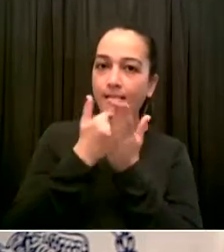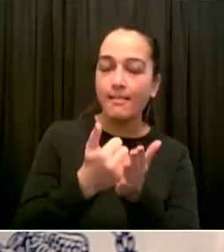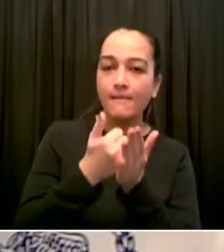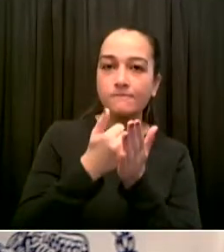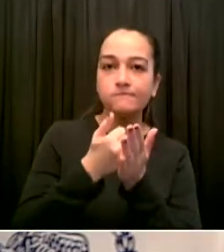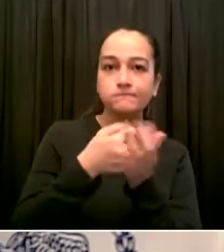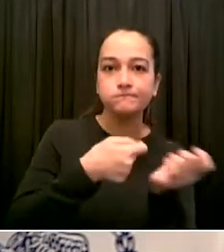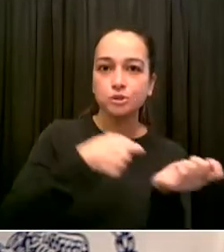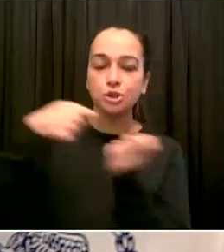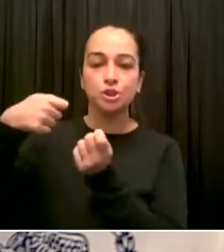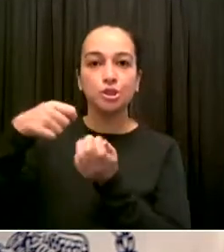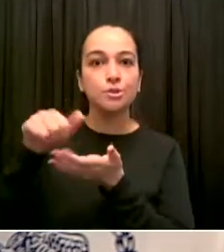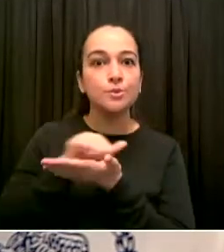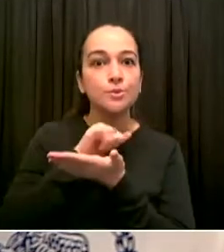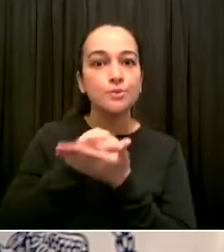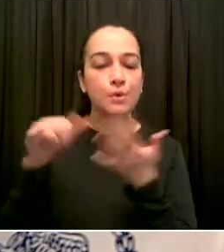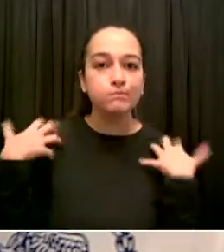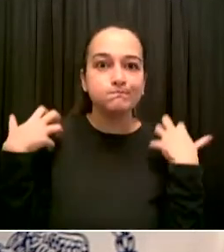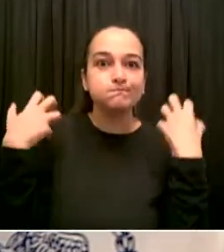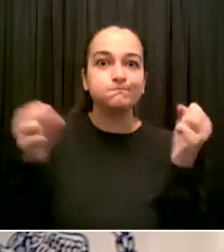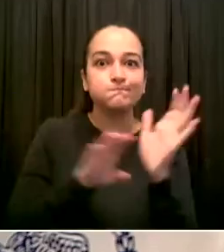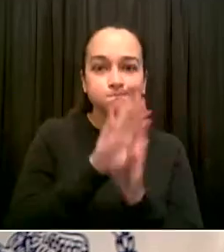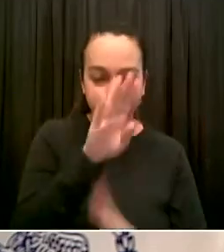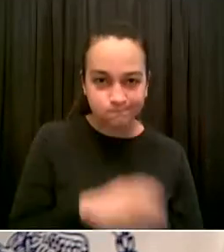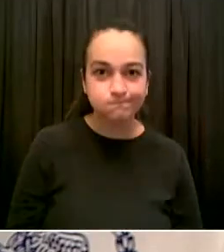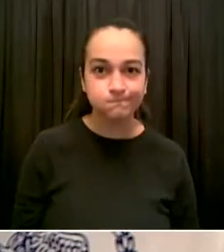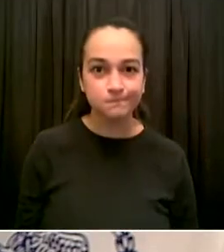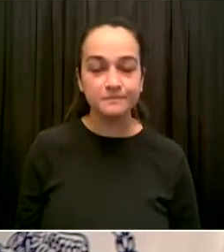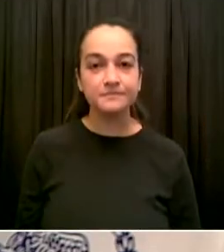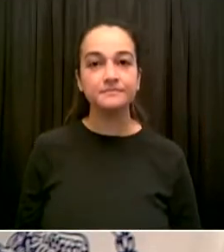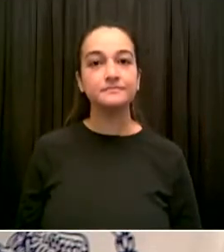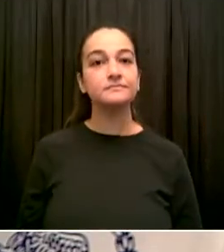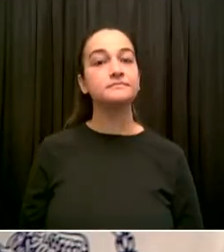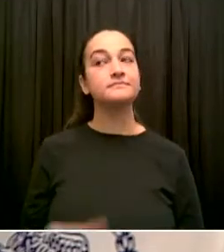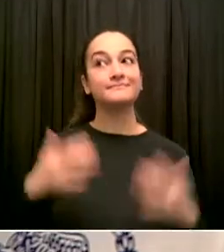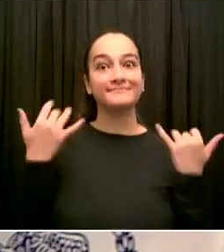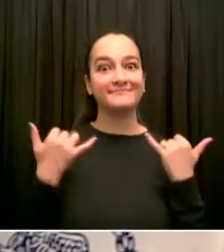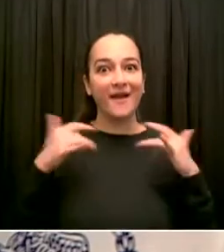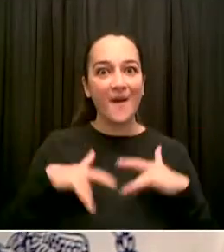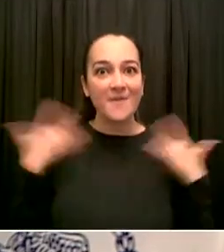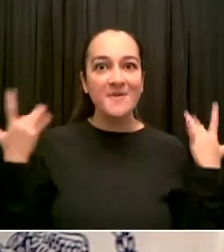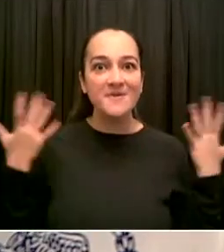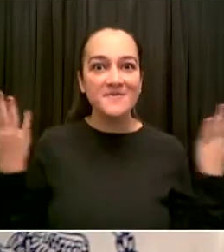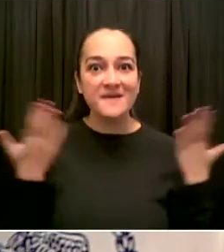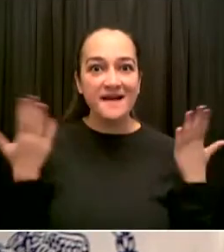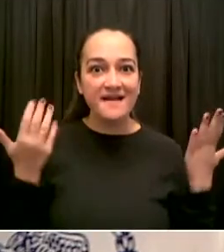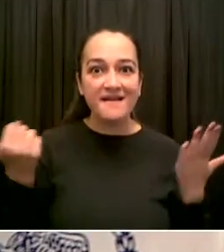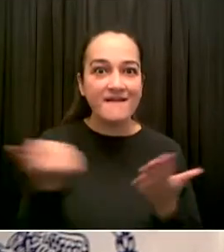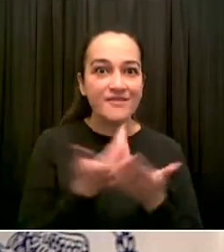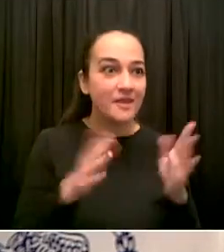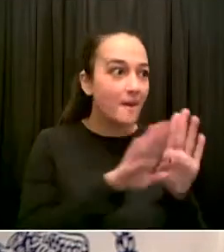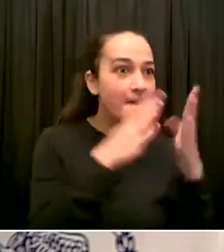EFFORTS. IT'S MAKING A HUGE DIFFERENCE. THE REASON WHY SO MUCH LIFE IN